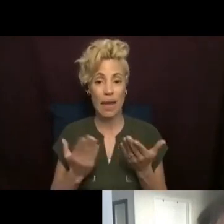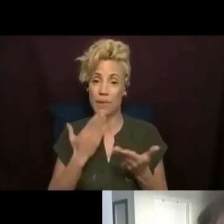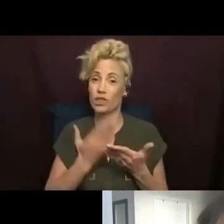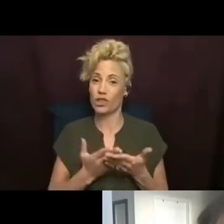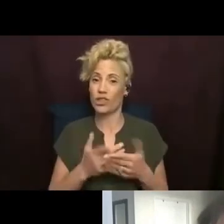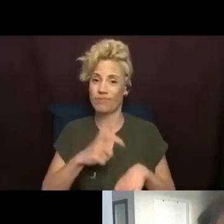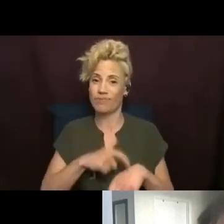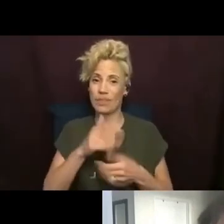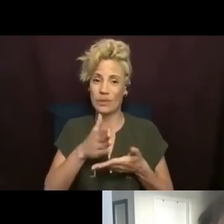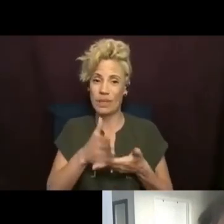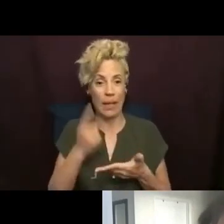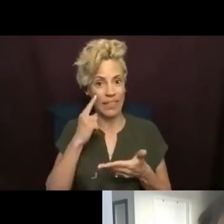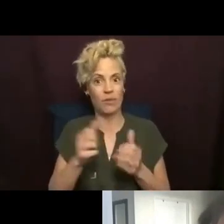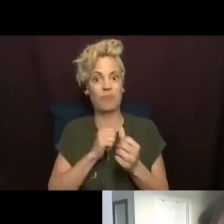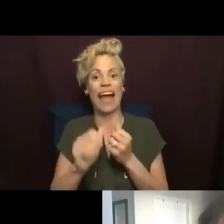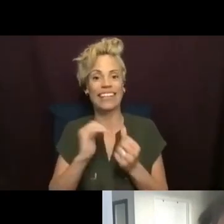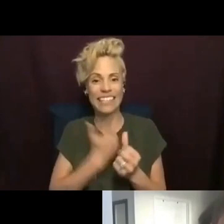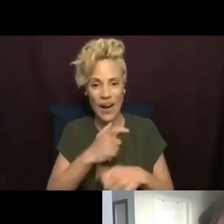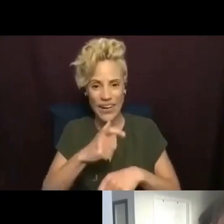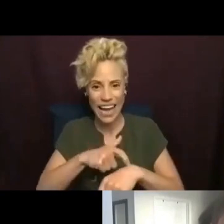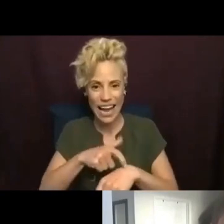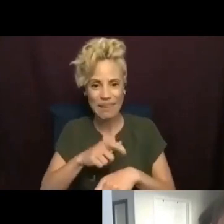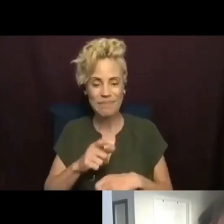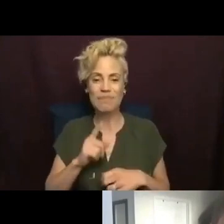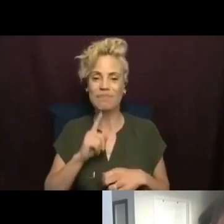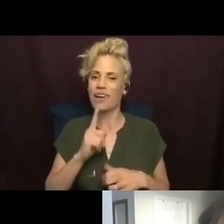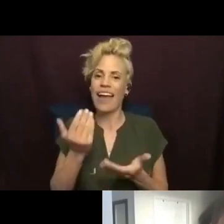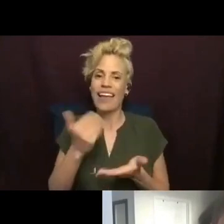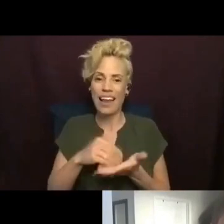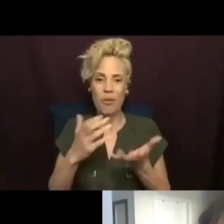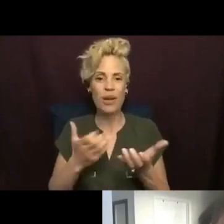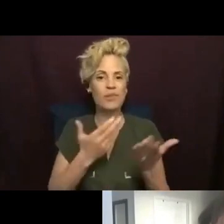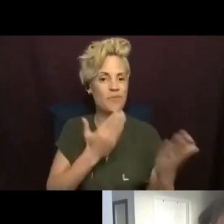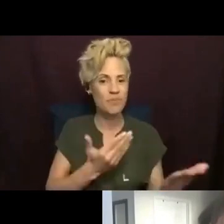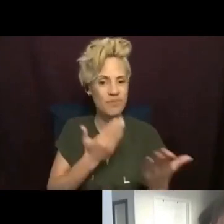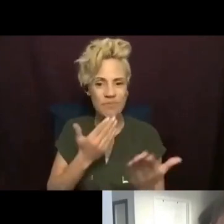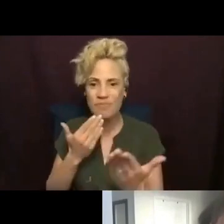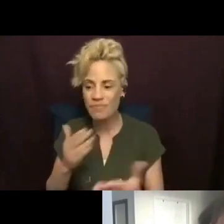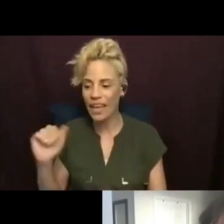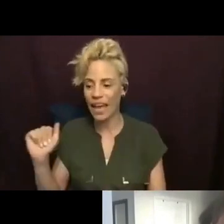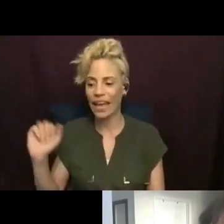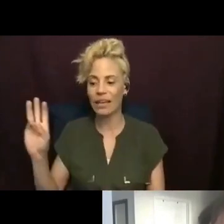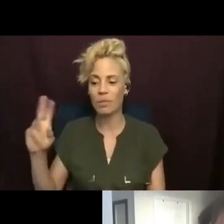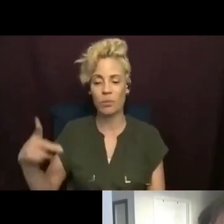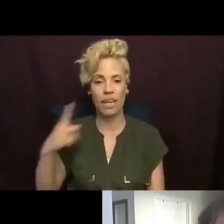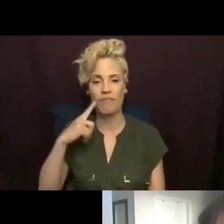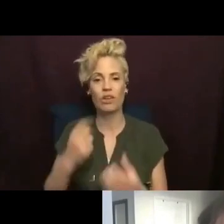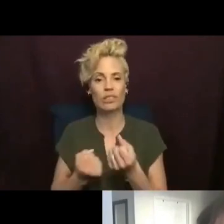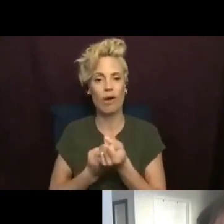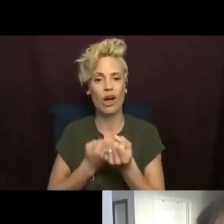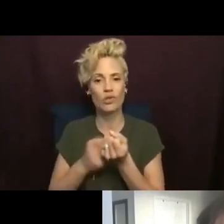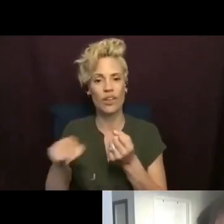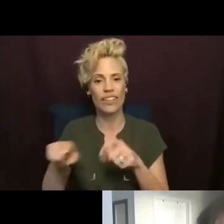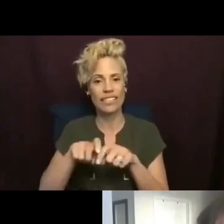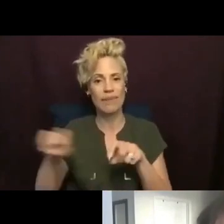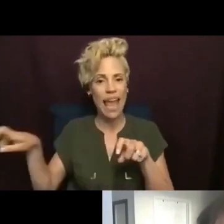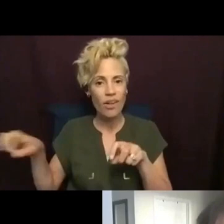but just wanted to really thank you again to AWP for sponsoring this panel. Thank you to the incredible panelists